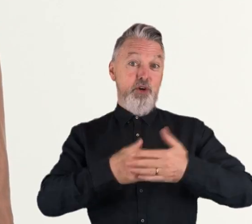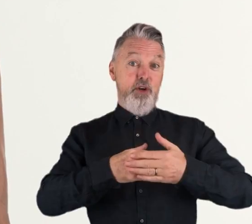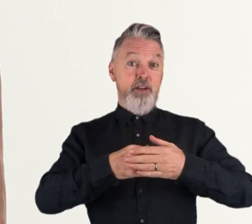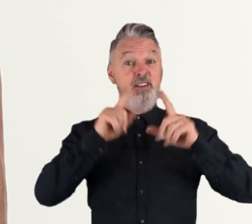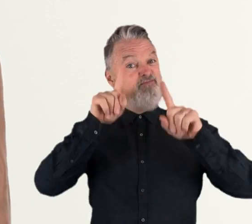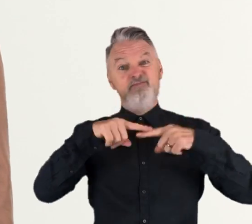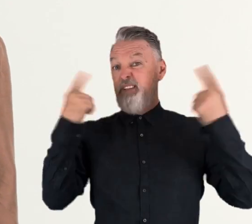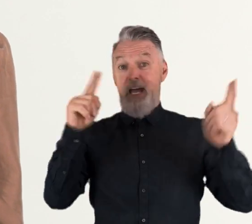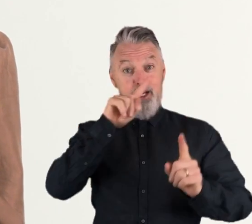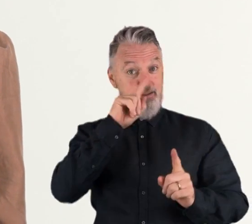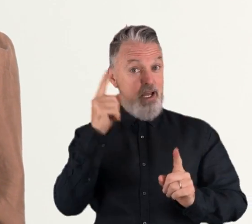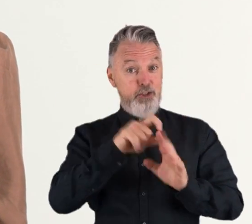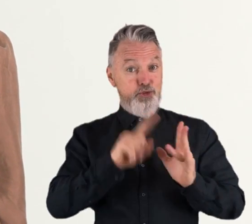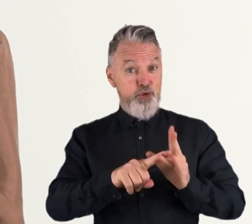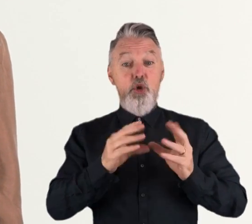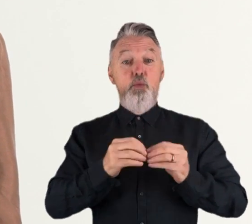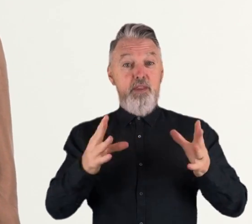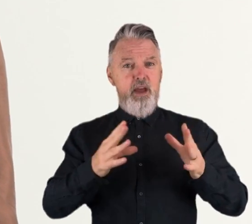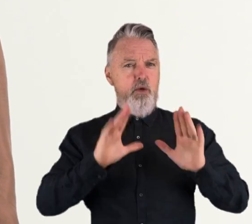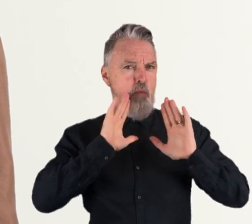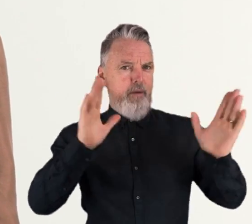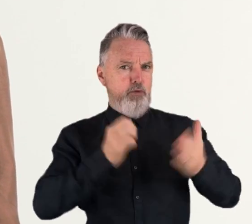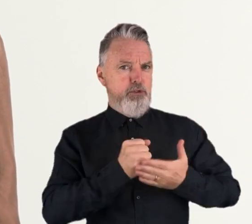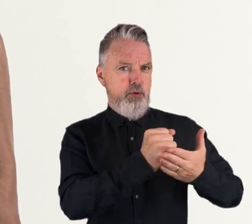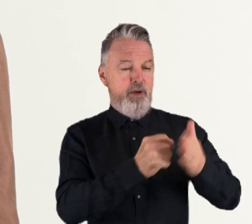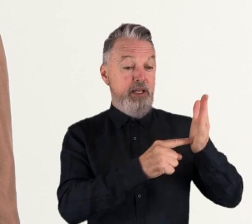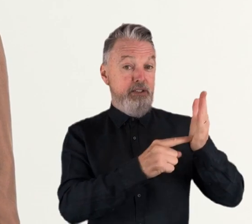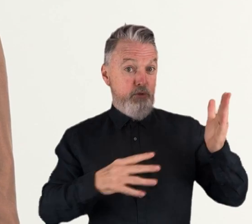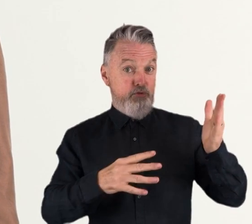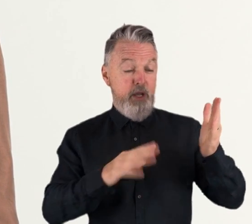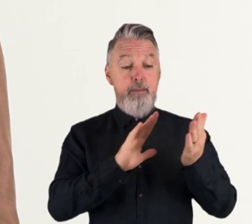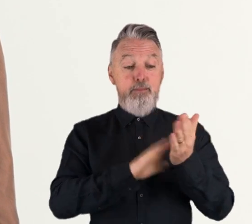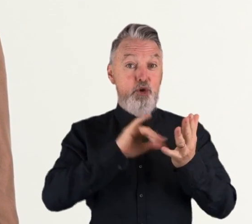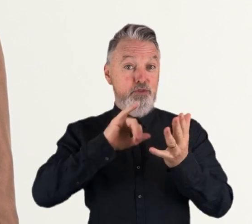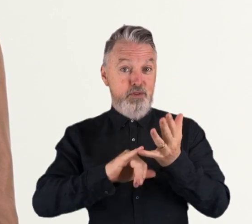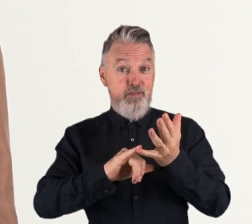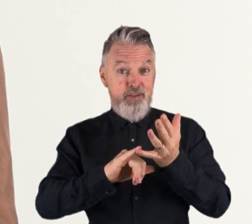without the generous support of Remarkable's partners Telstra, Microsoft and All In,